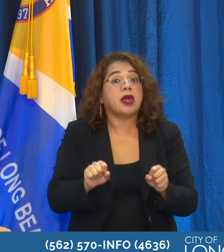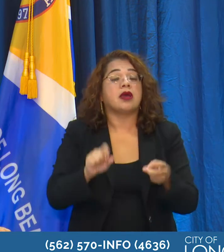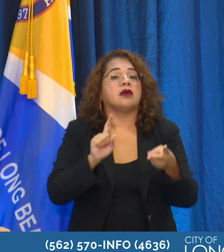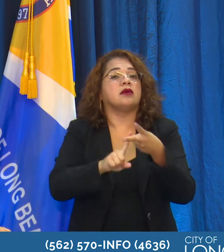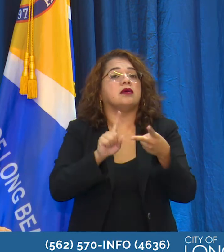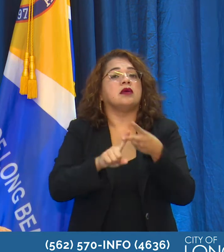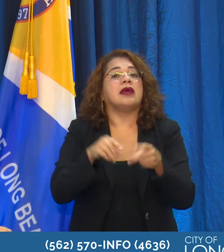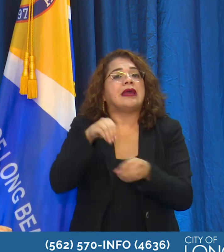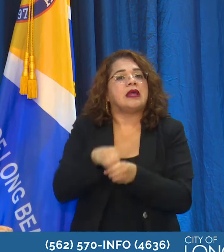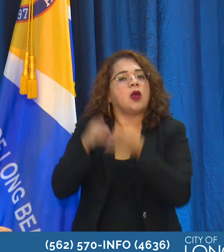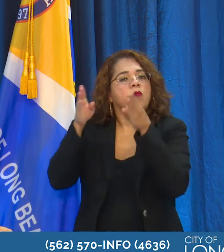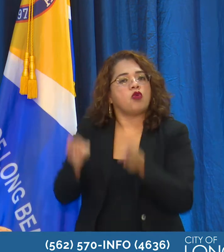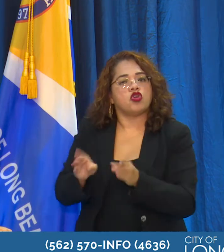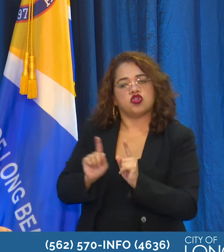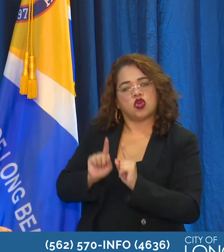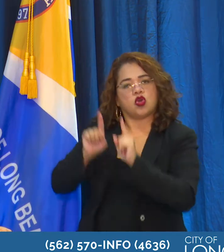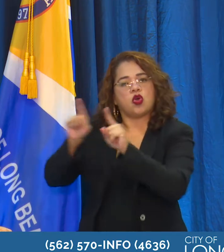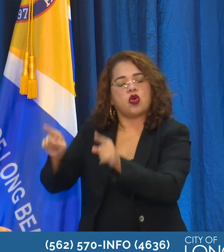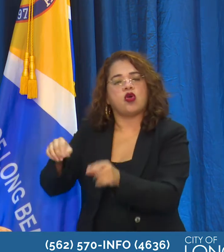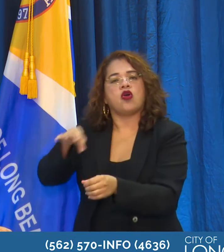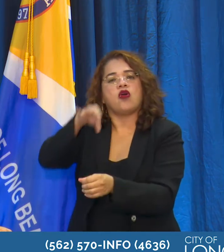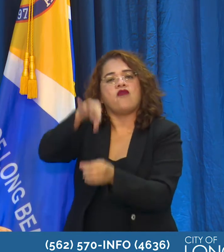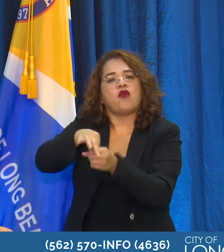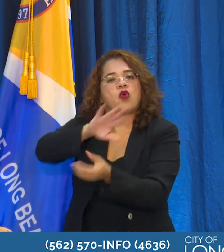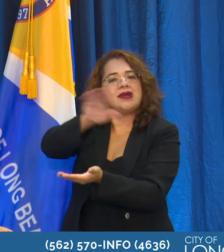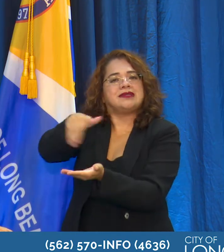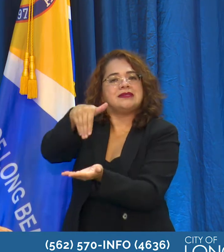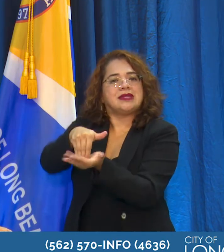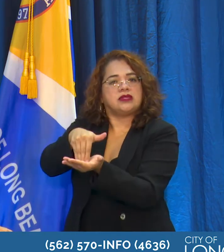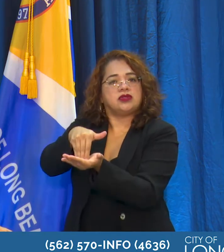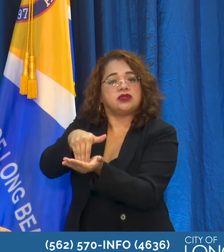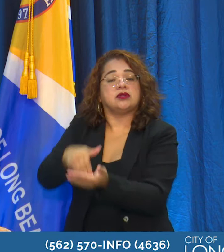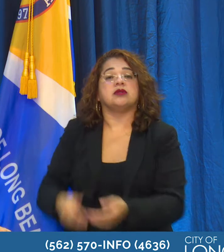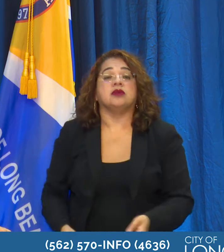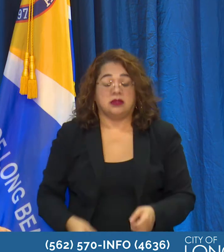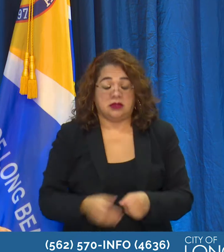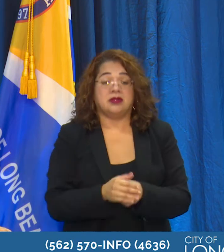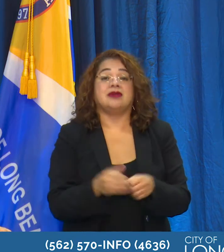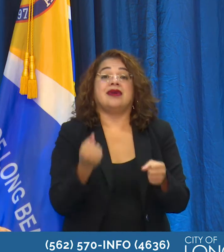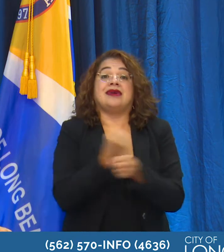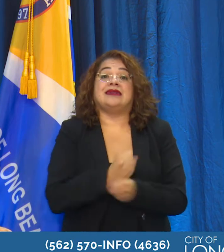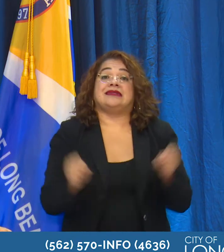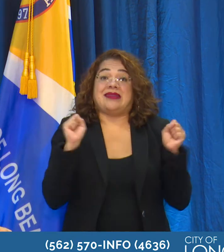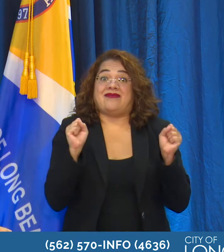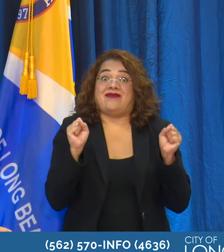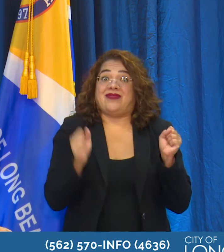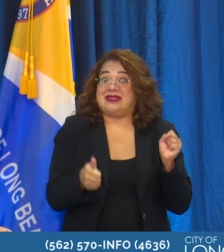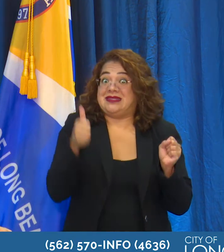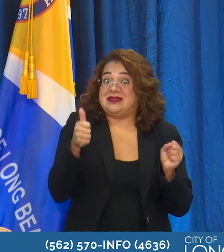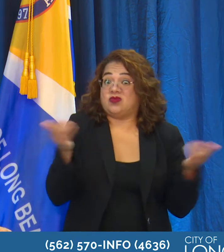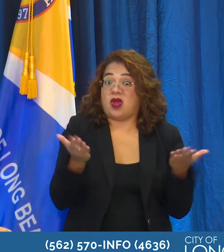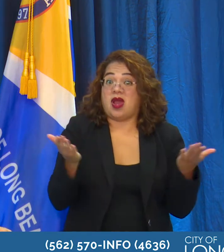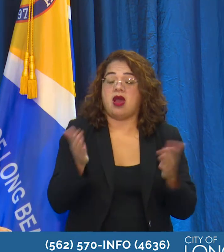is your choice, we know the absolute safest way to vote is in the comfort of your own home.